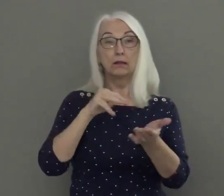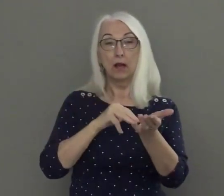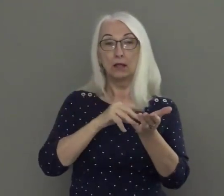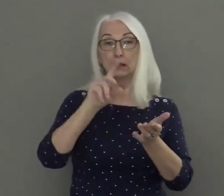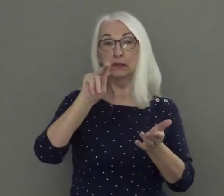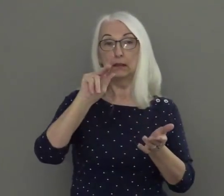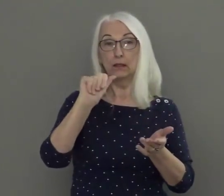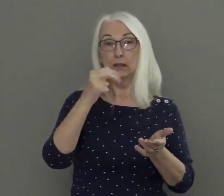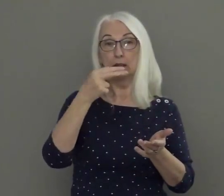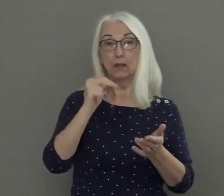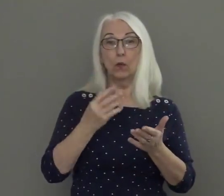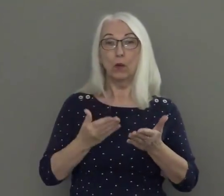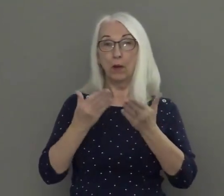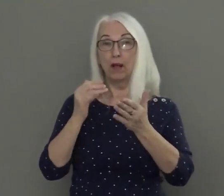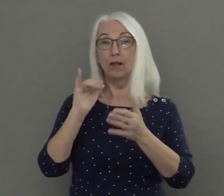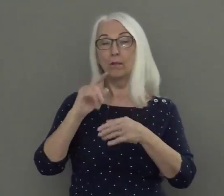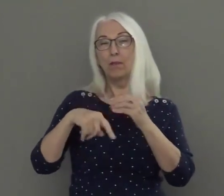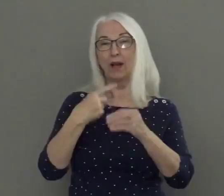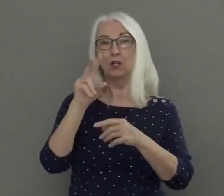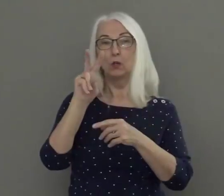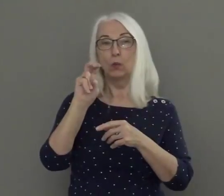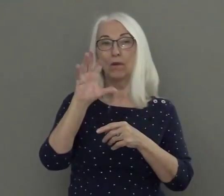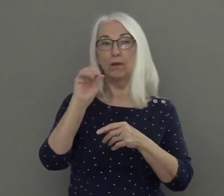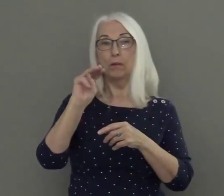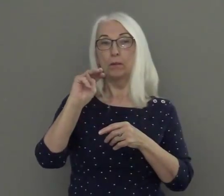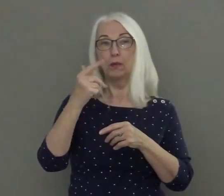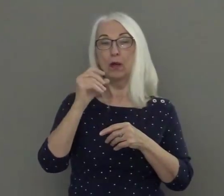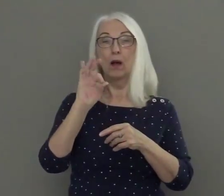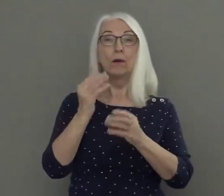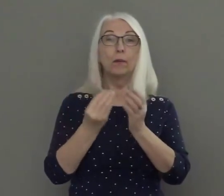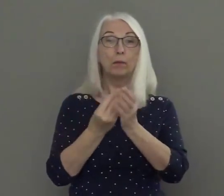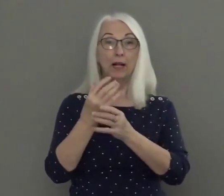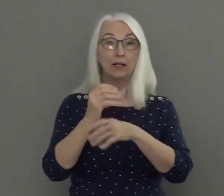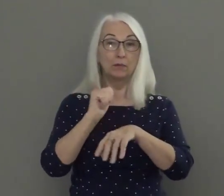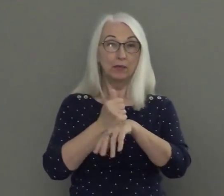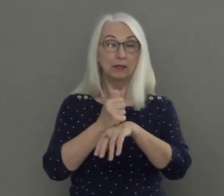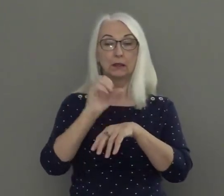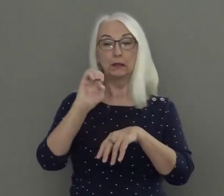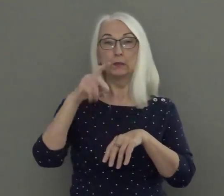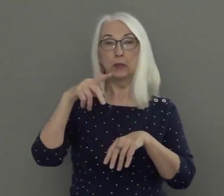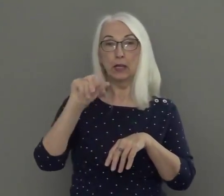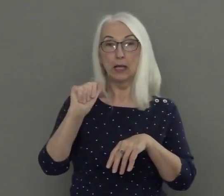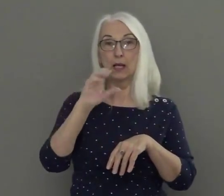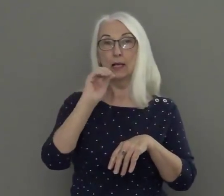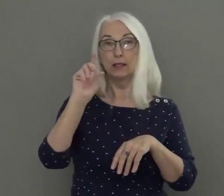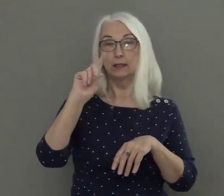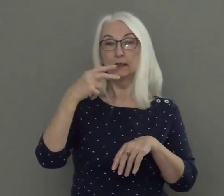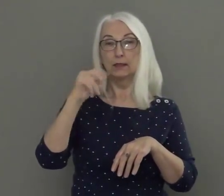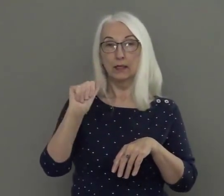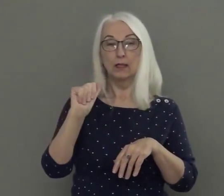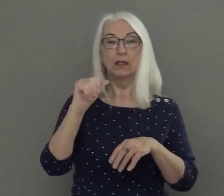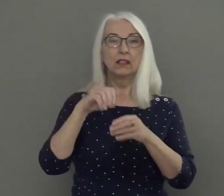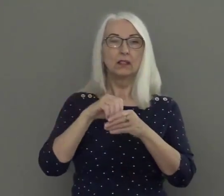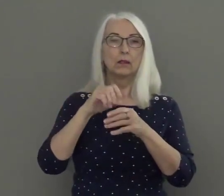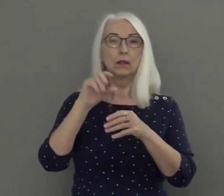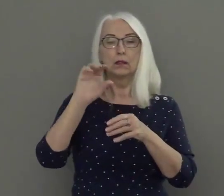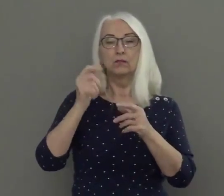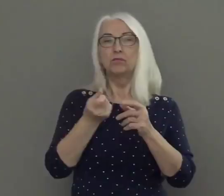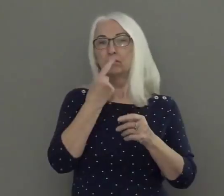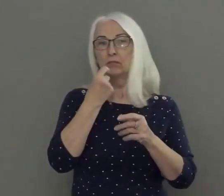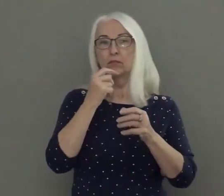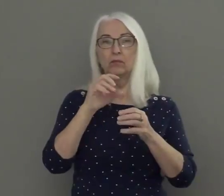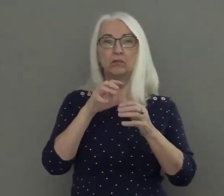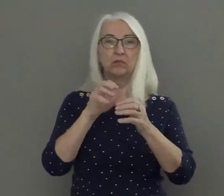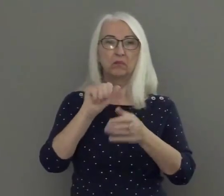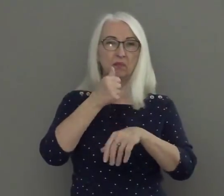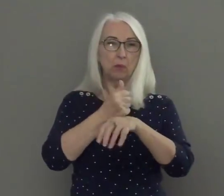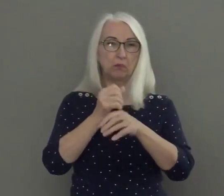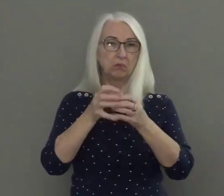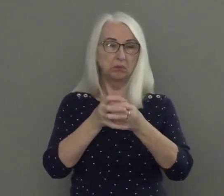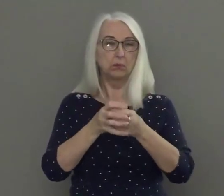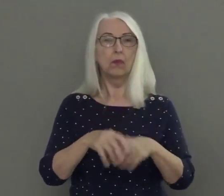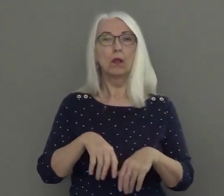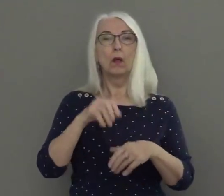Dr. Kahn recommend about 250 mg of plant-based EPA/DHA in a capsule forms,